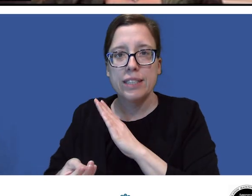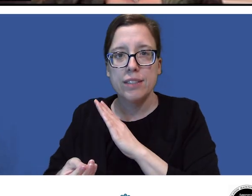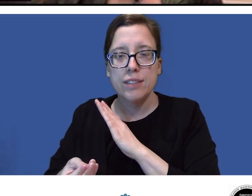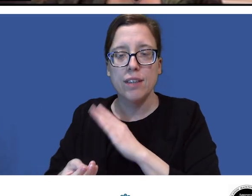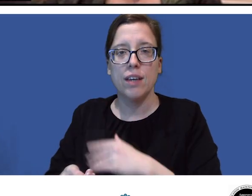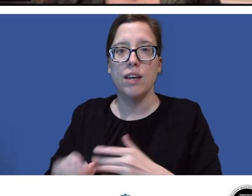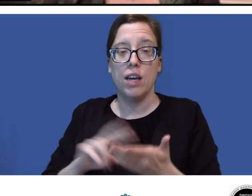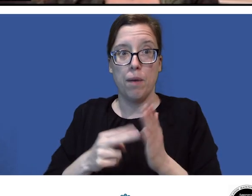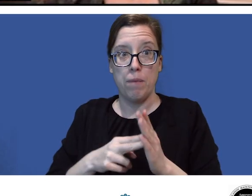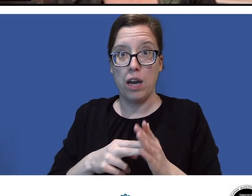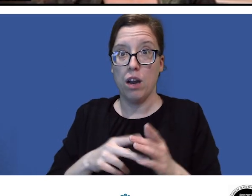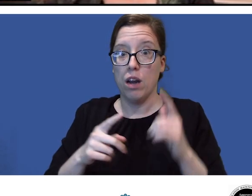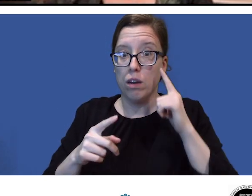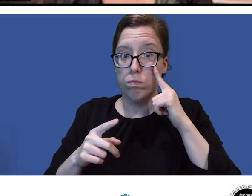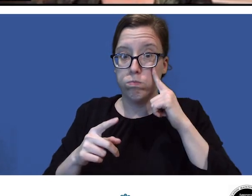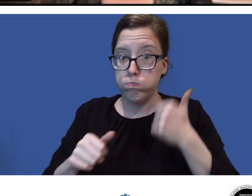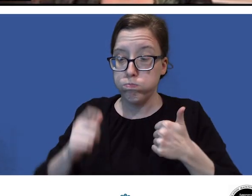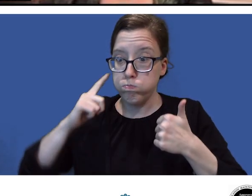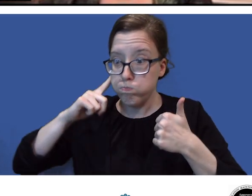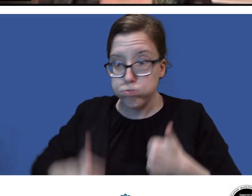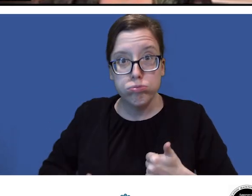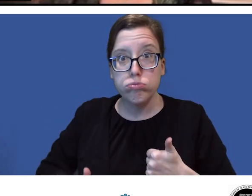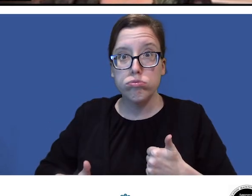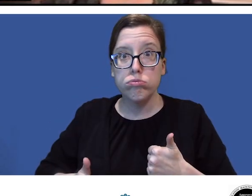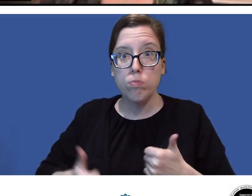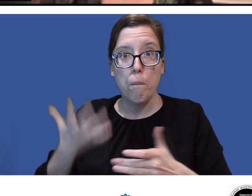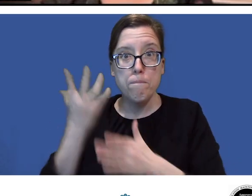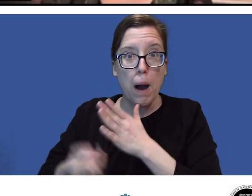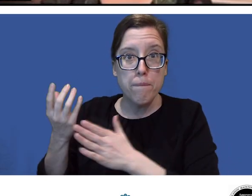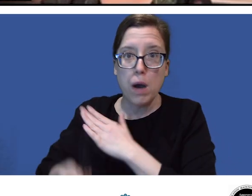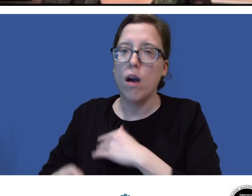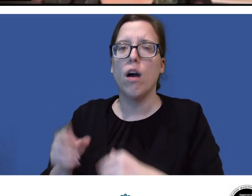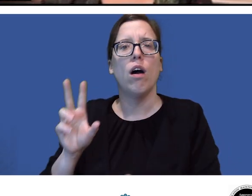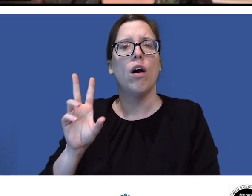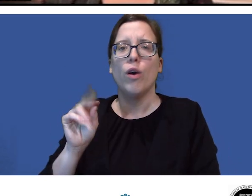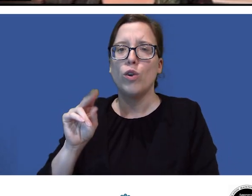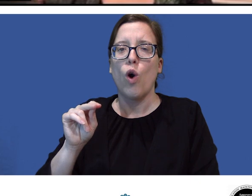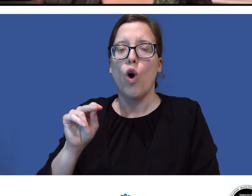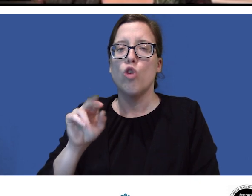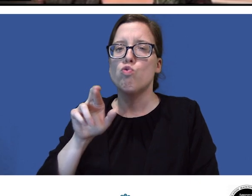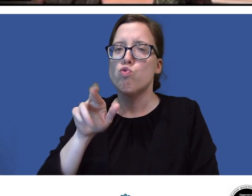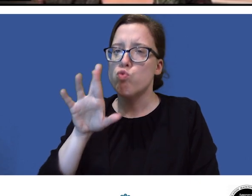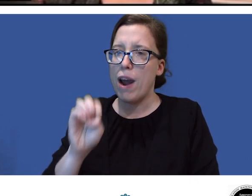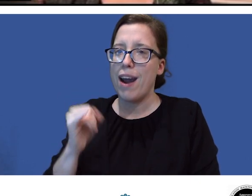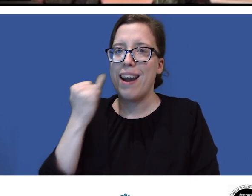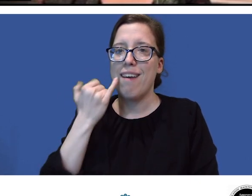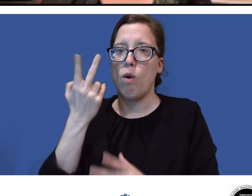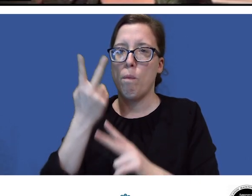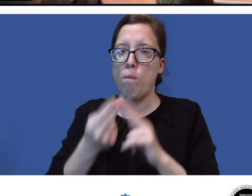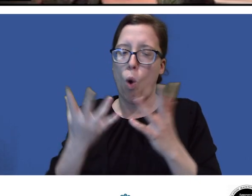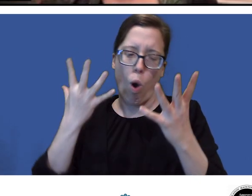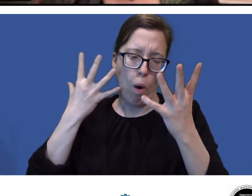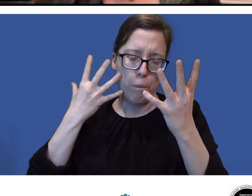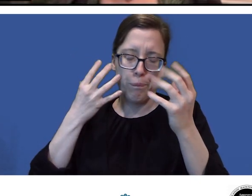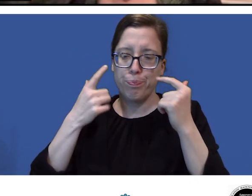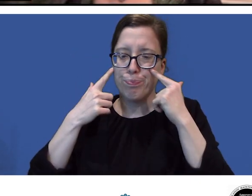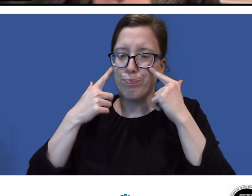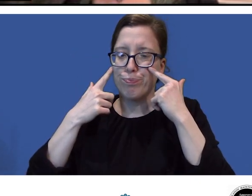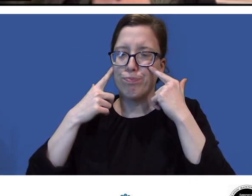Rarely are both missing entirely, all right? Let's jump down to this bullet point. The majority of kiddos